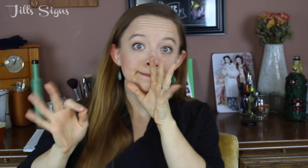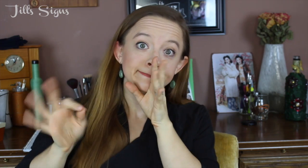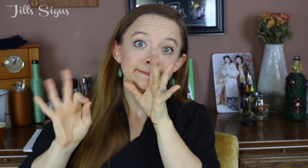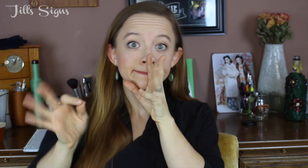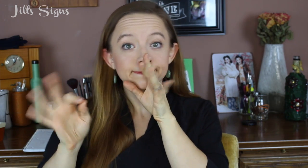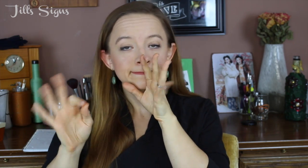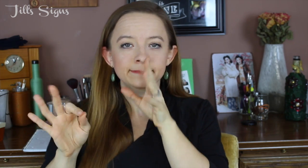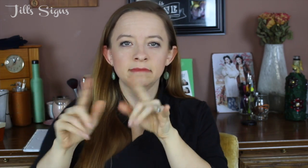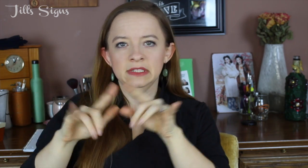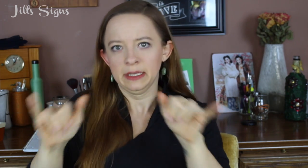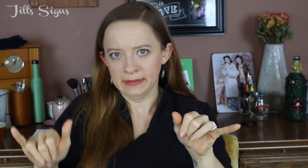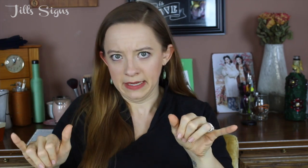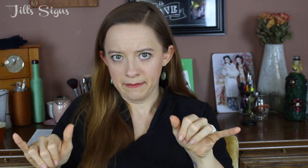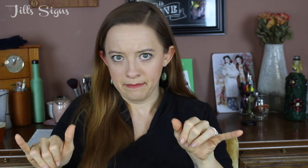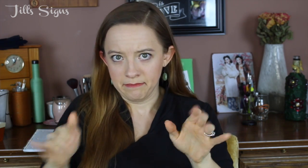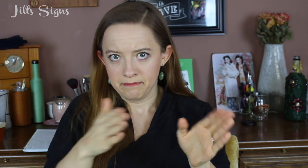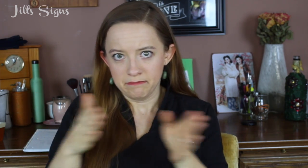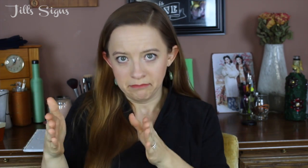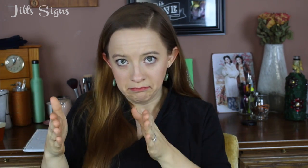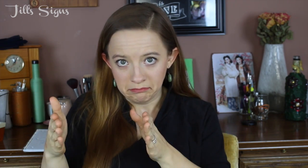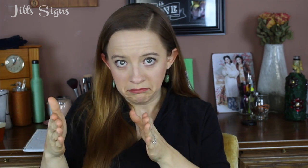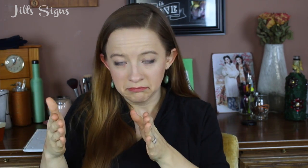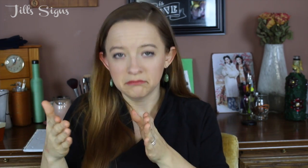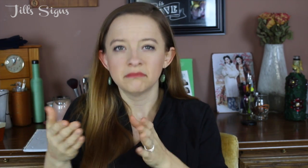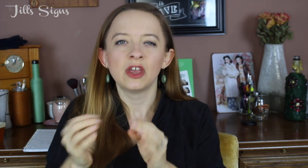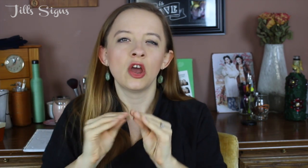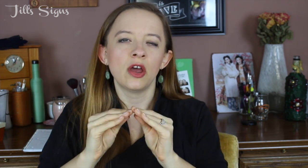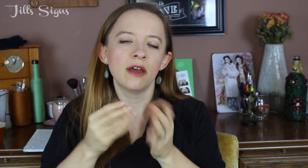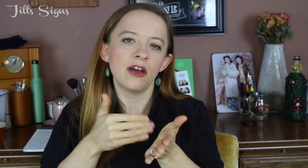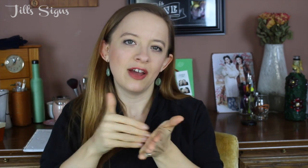they're talking and I'm interpreting at the same time.